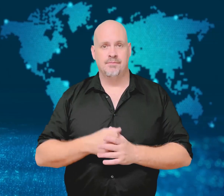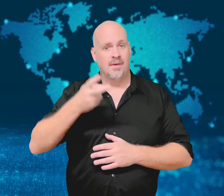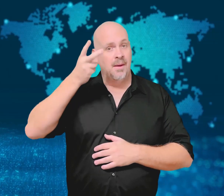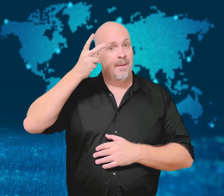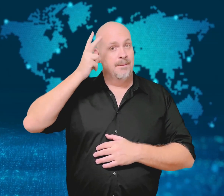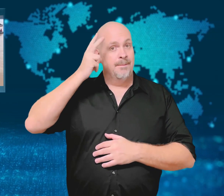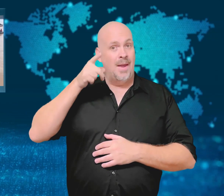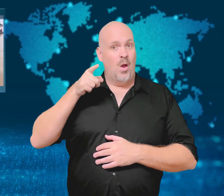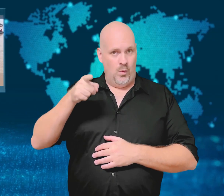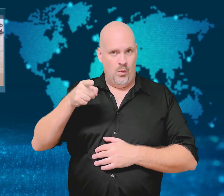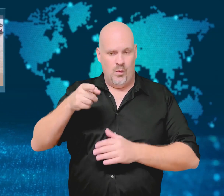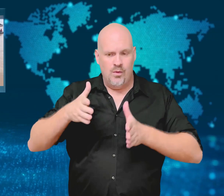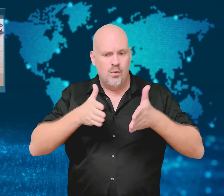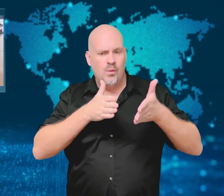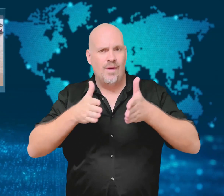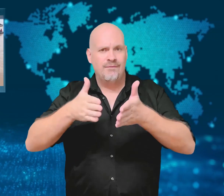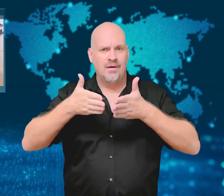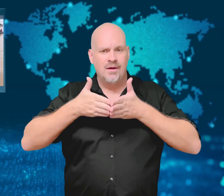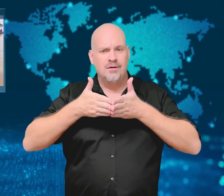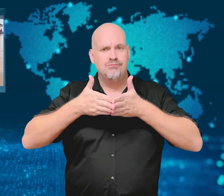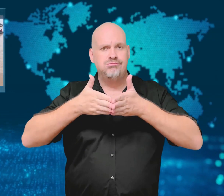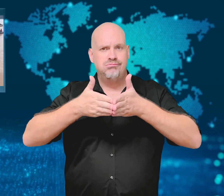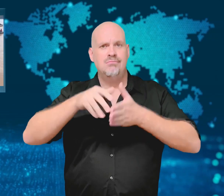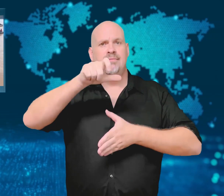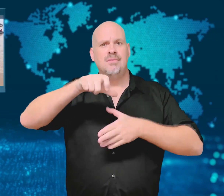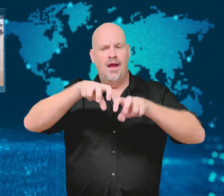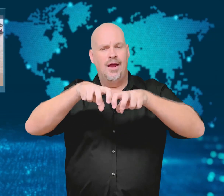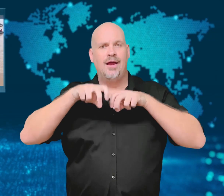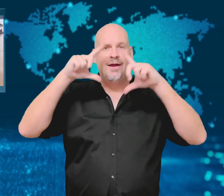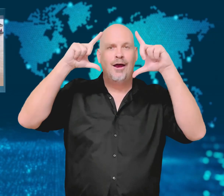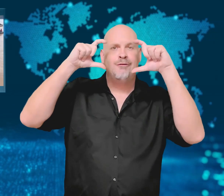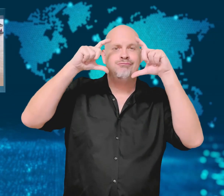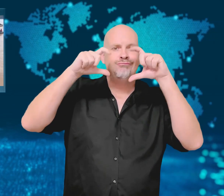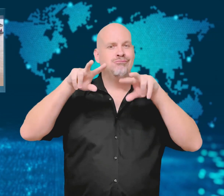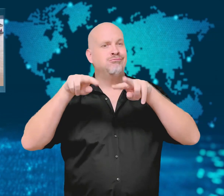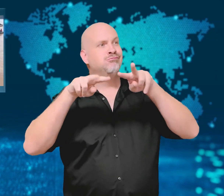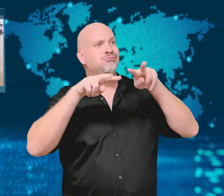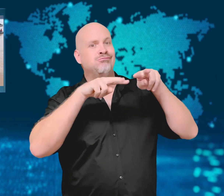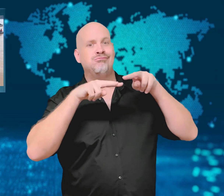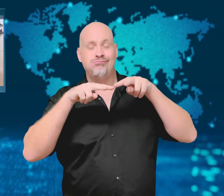[GAVIN]: Tourists on a Peru riverboat have been released